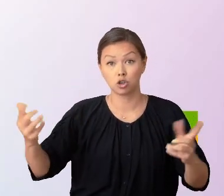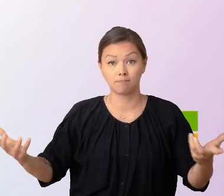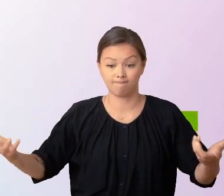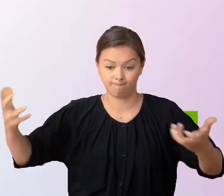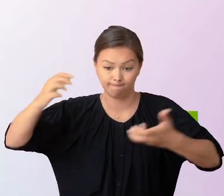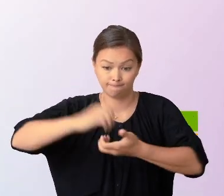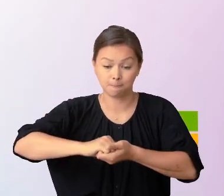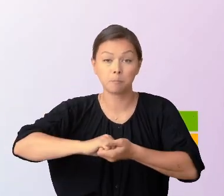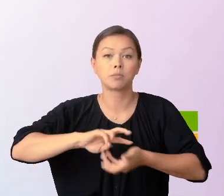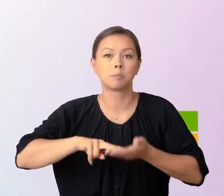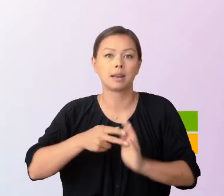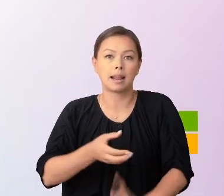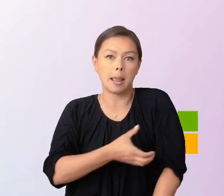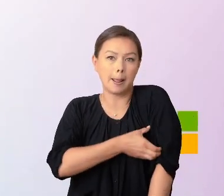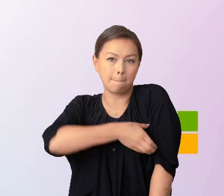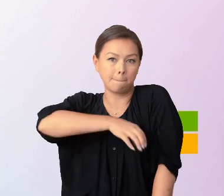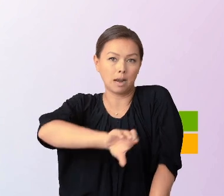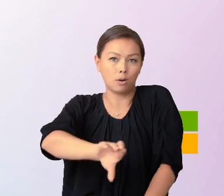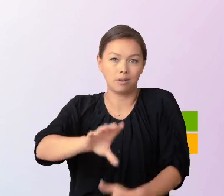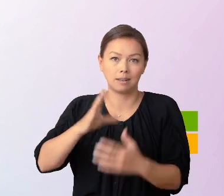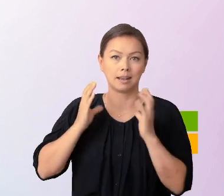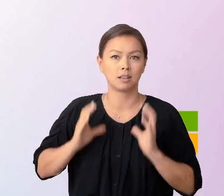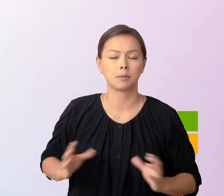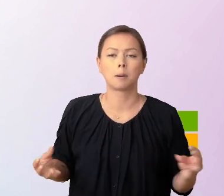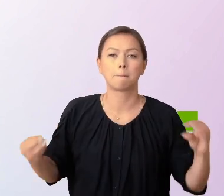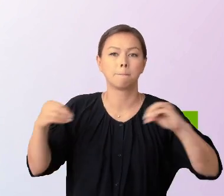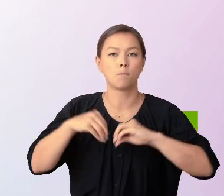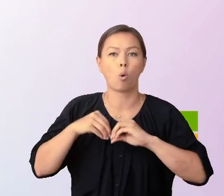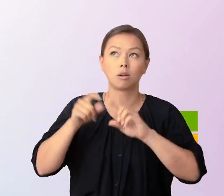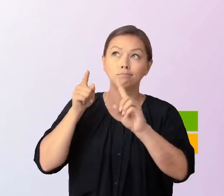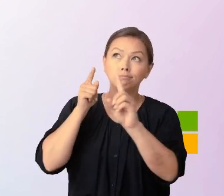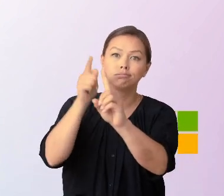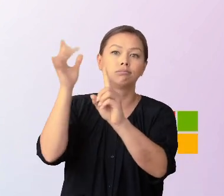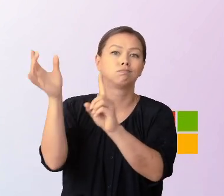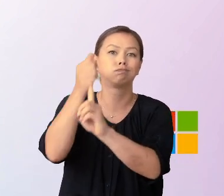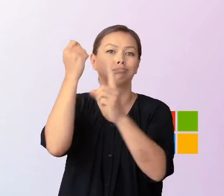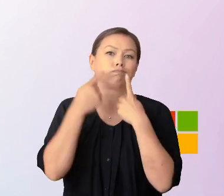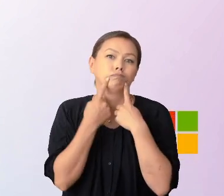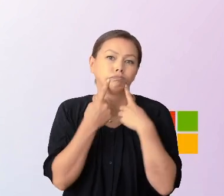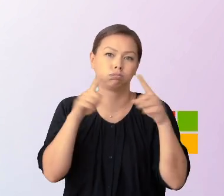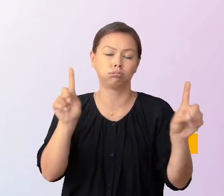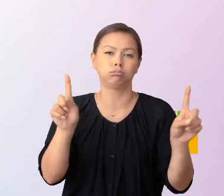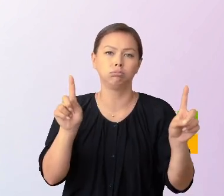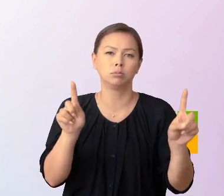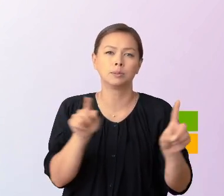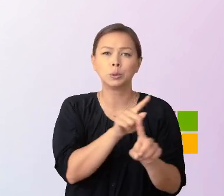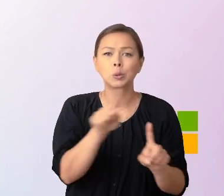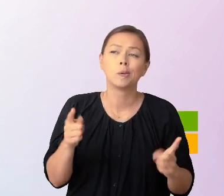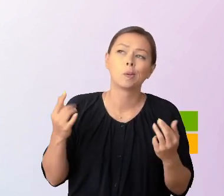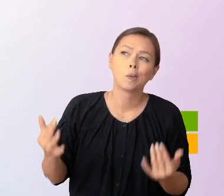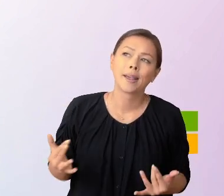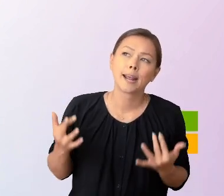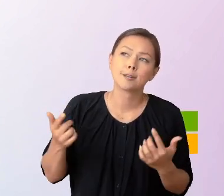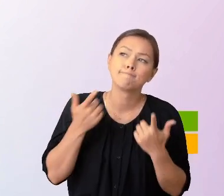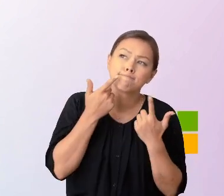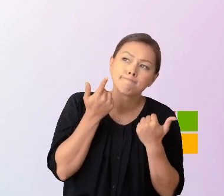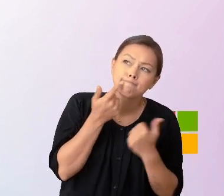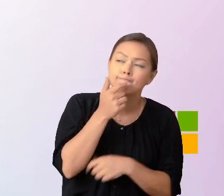365 Business Central empowered this customer to achieve their goals faster and more connected. Don't wait to find out what we